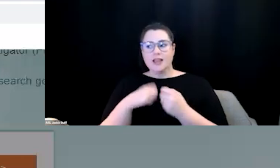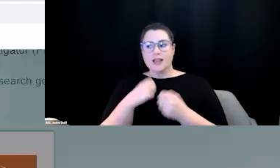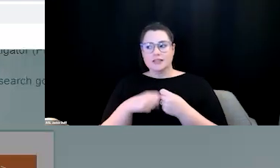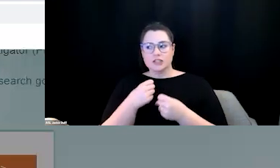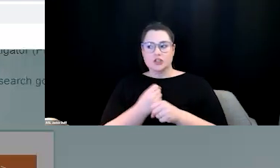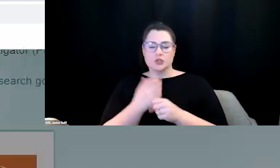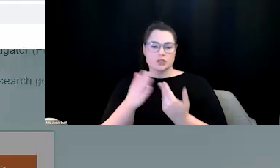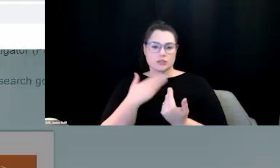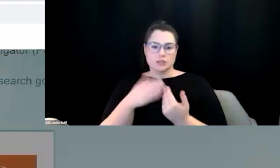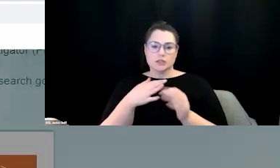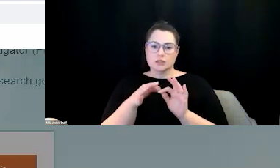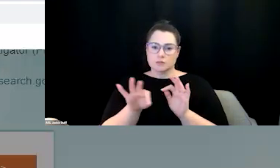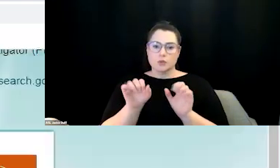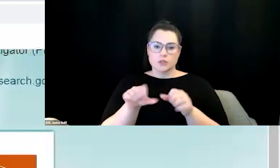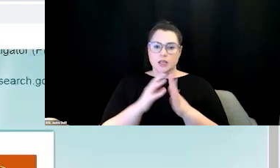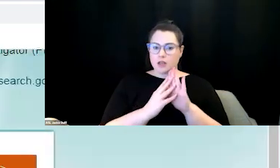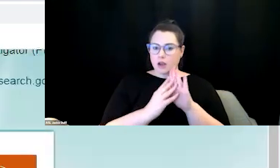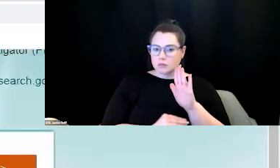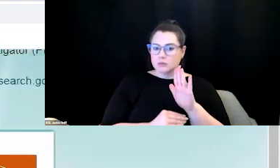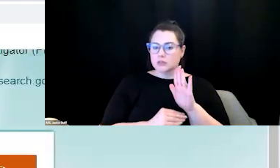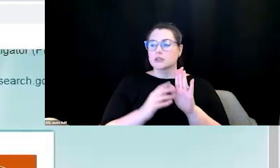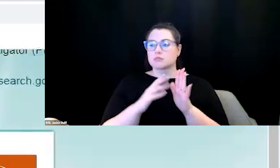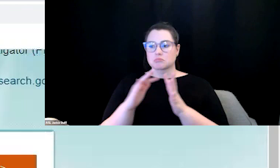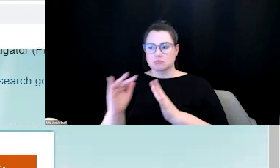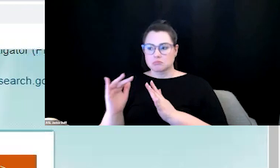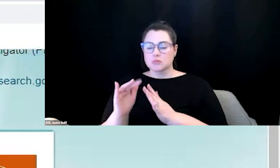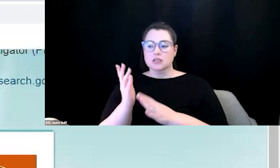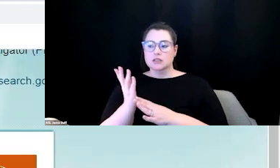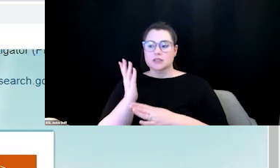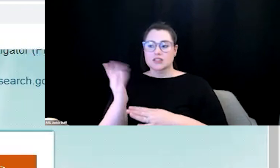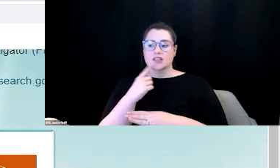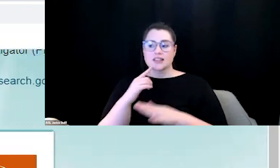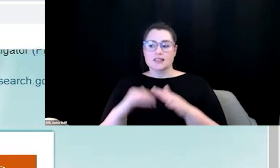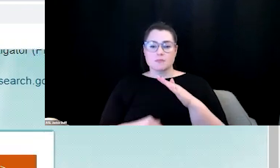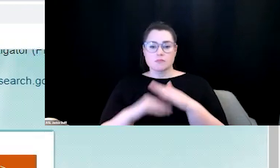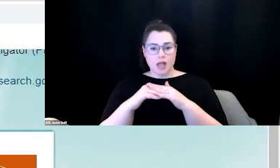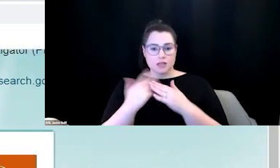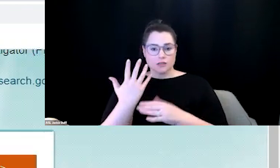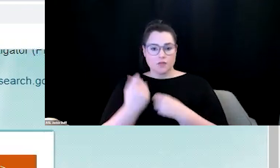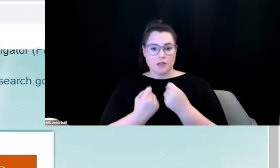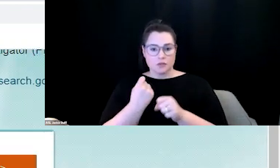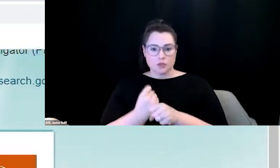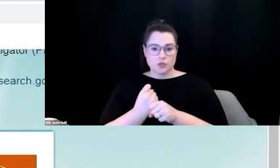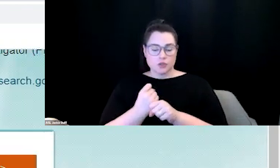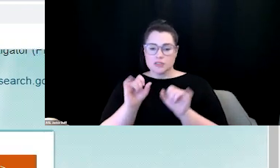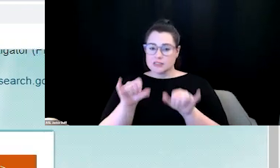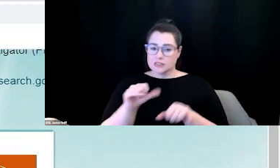You can copy years, et cetera. The solicitation says max five years. The system won't stop you necessarily.